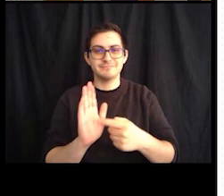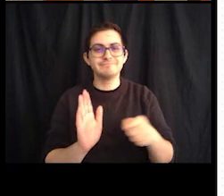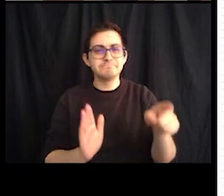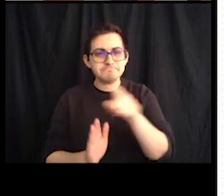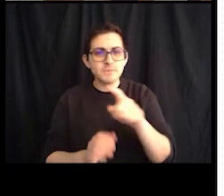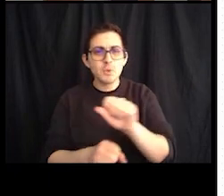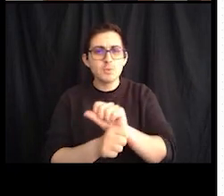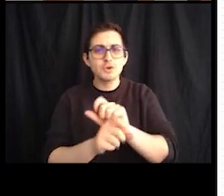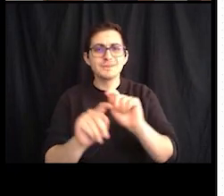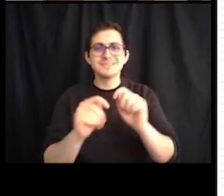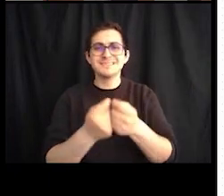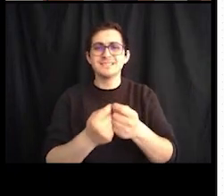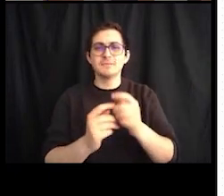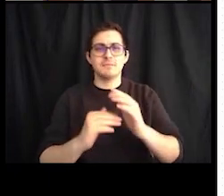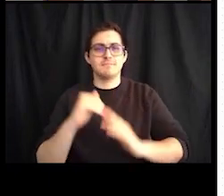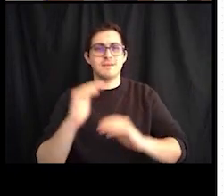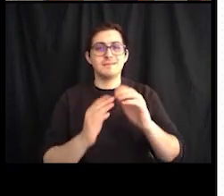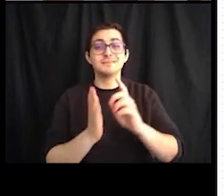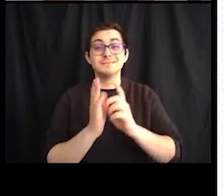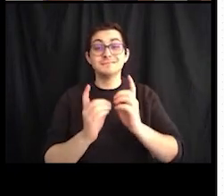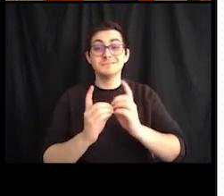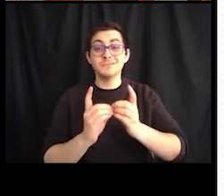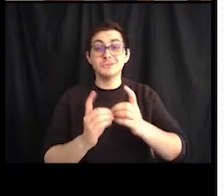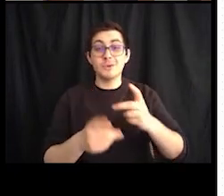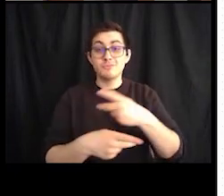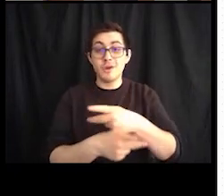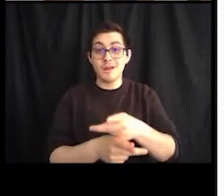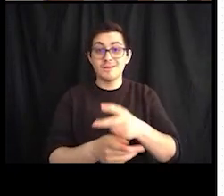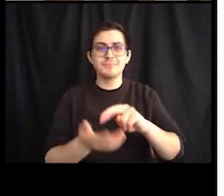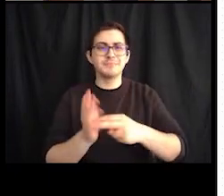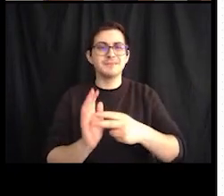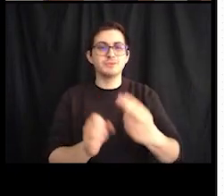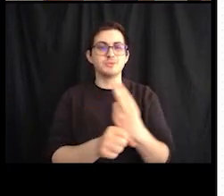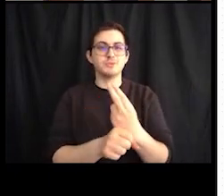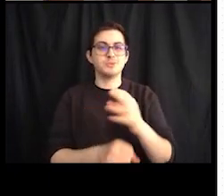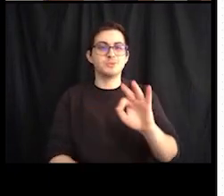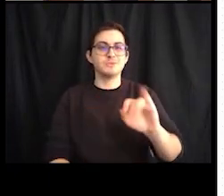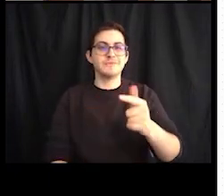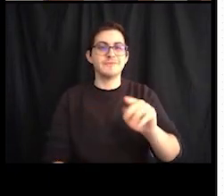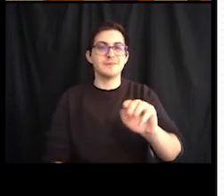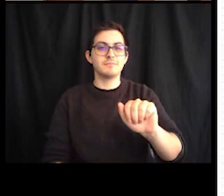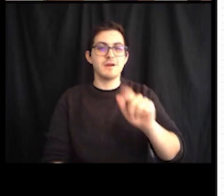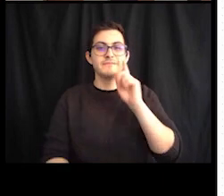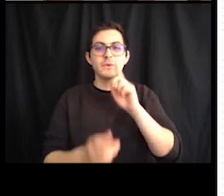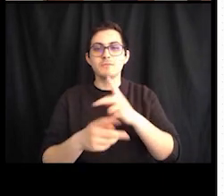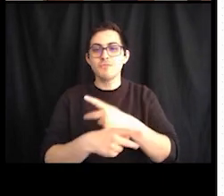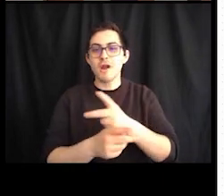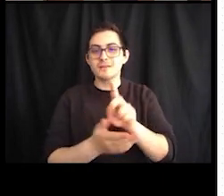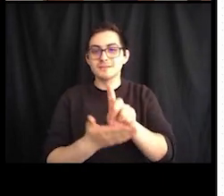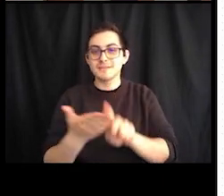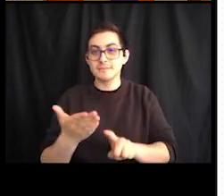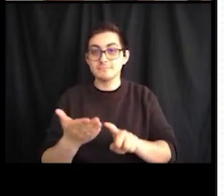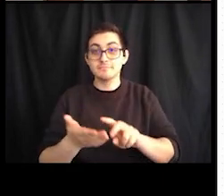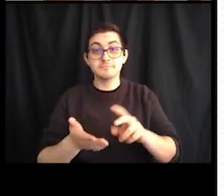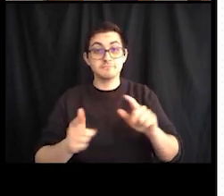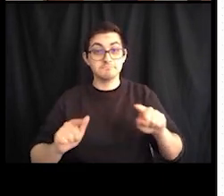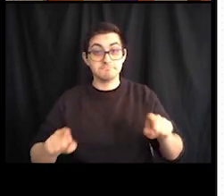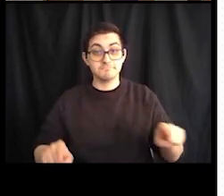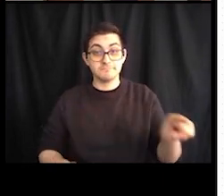and as part of this Figma for product design. And if all of you build products, you know that it all starts with the idea